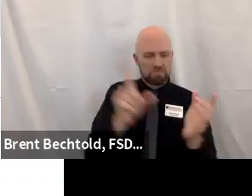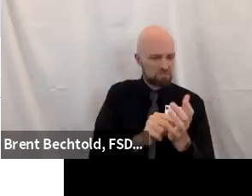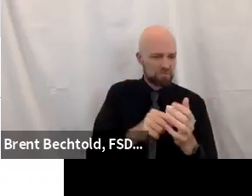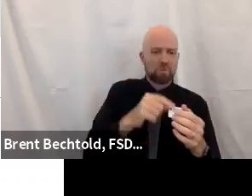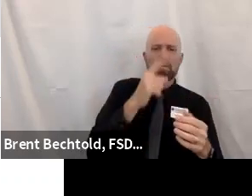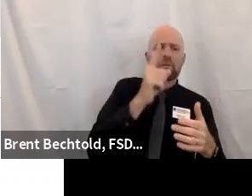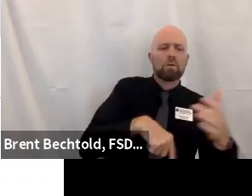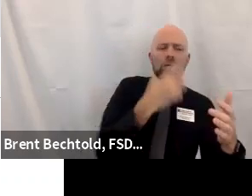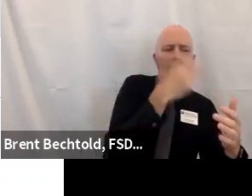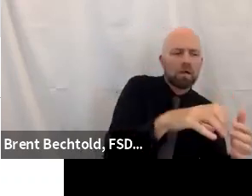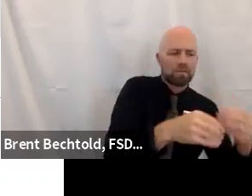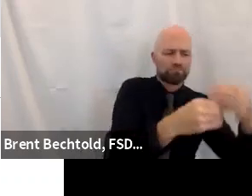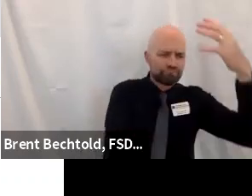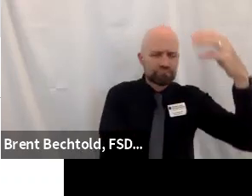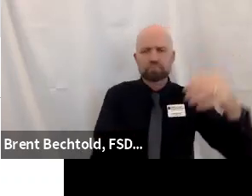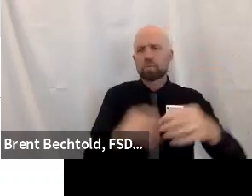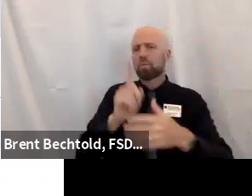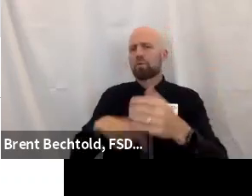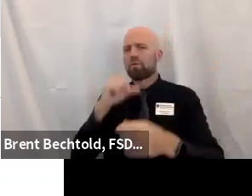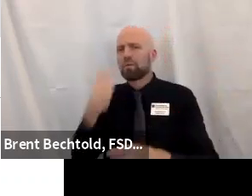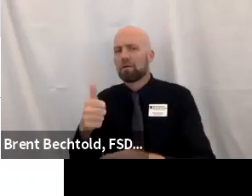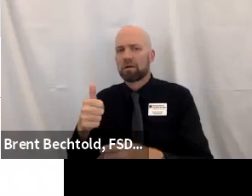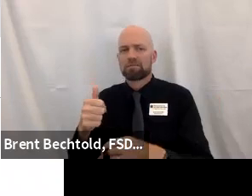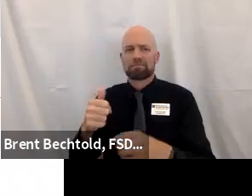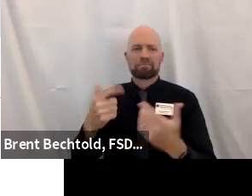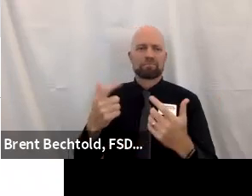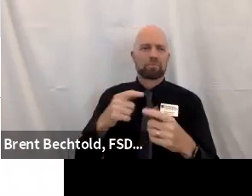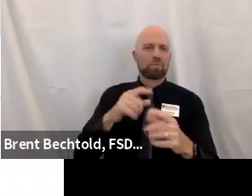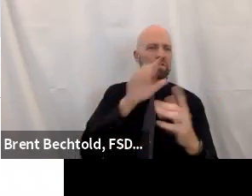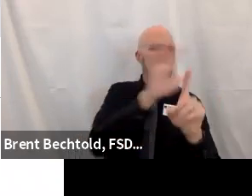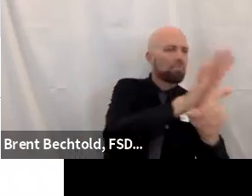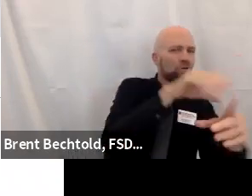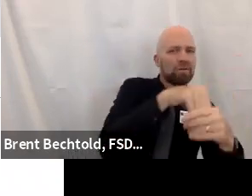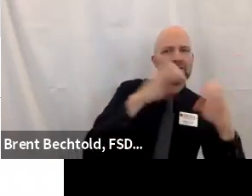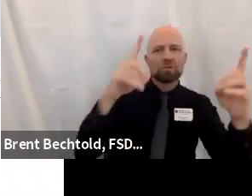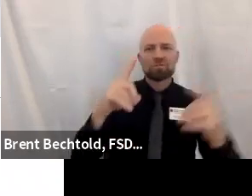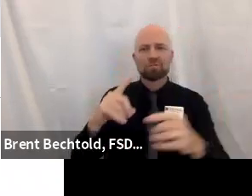He publishes this every year and he talks about what's "hot" and what's not